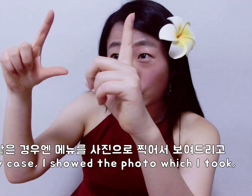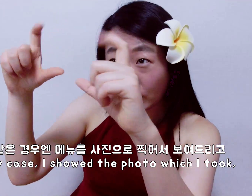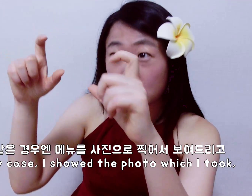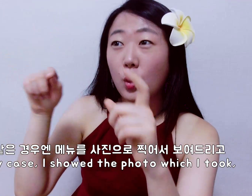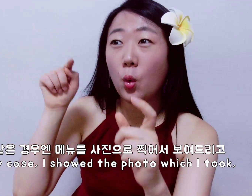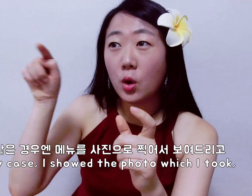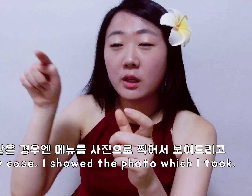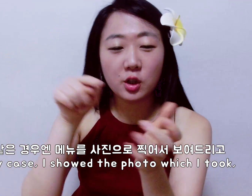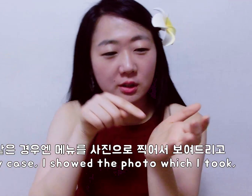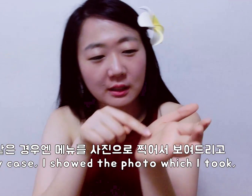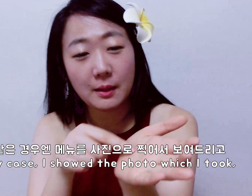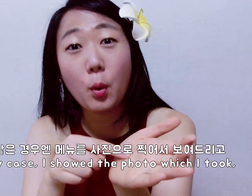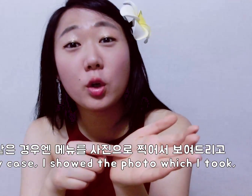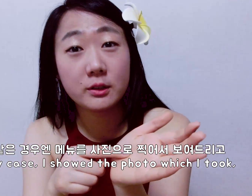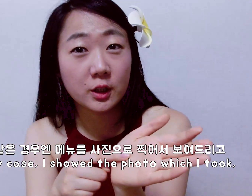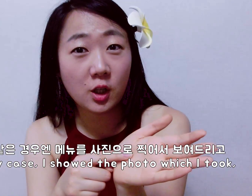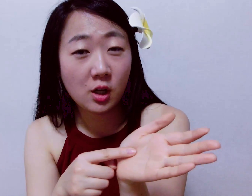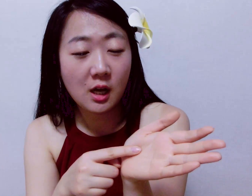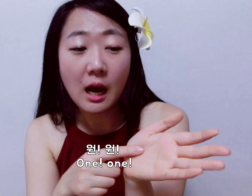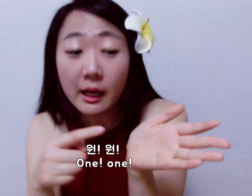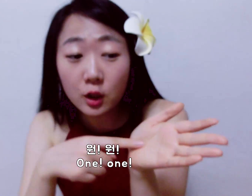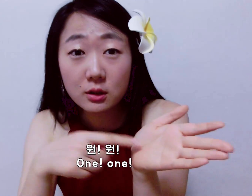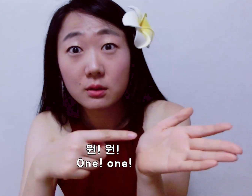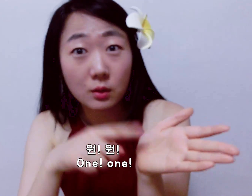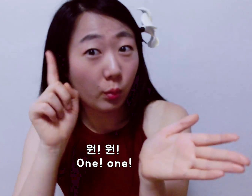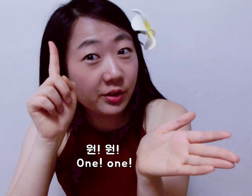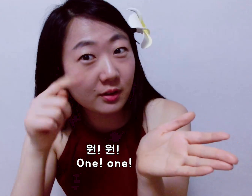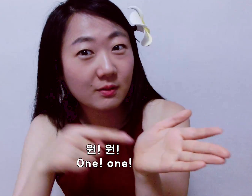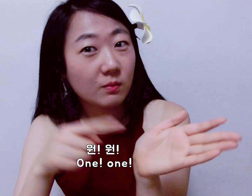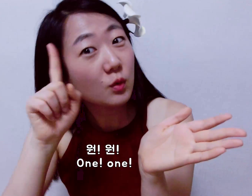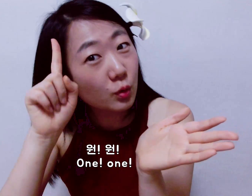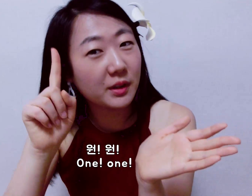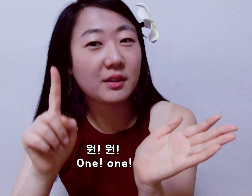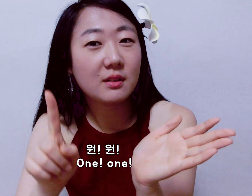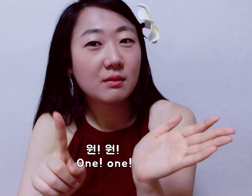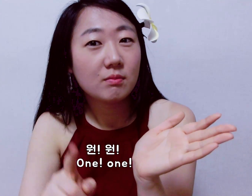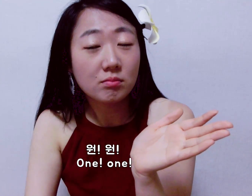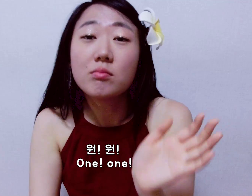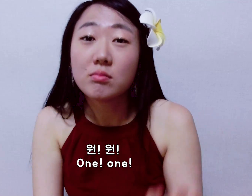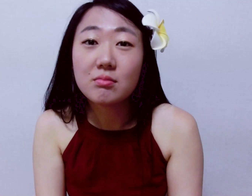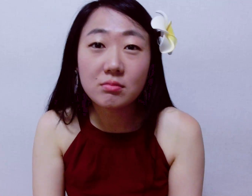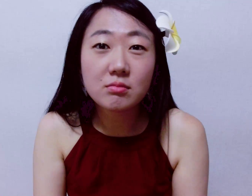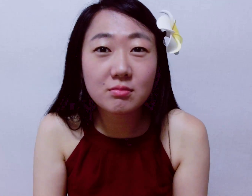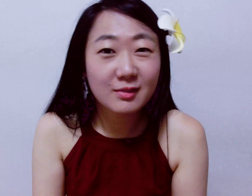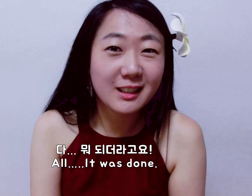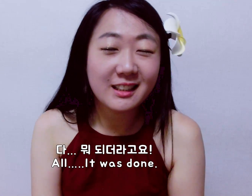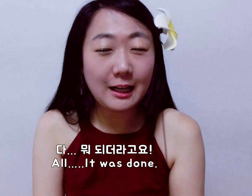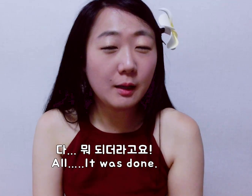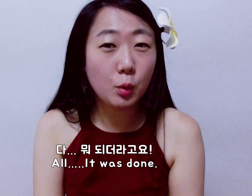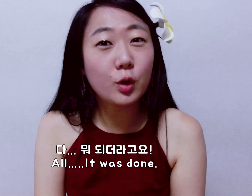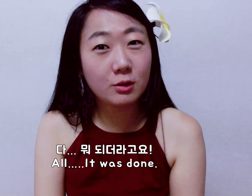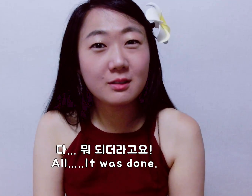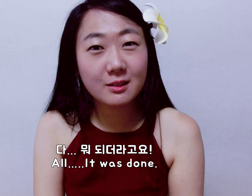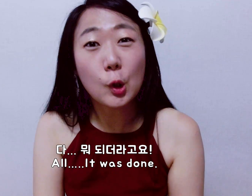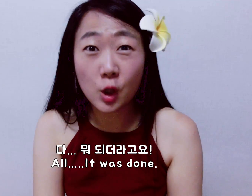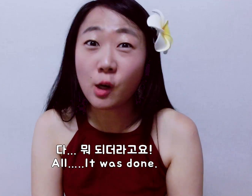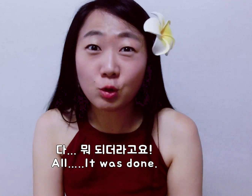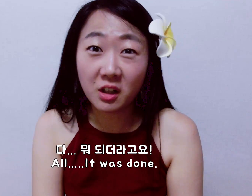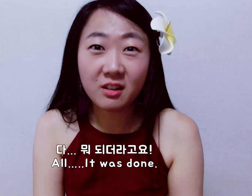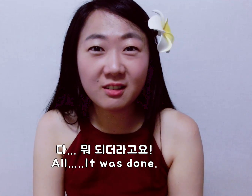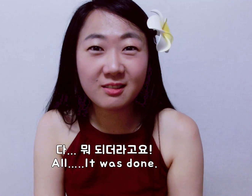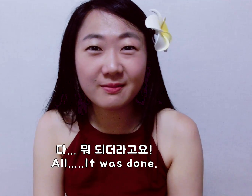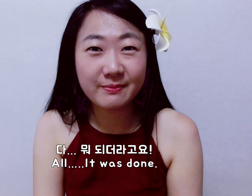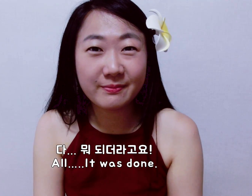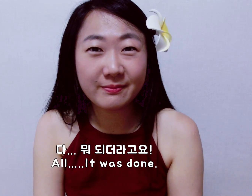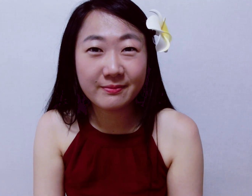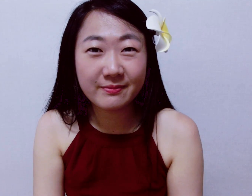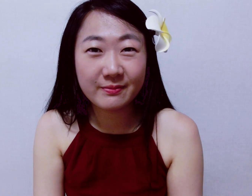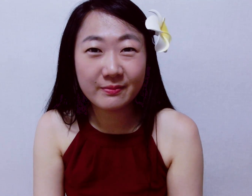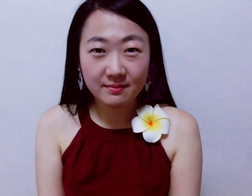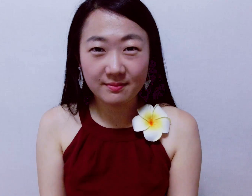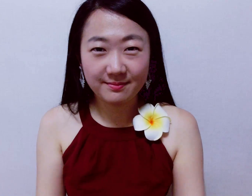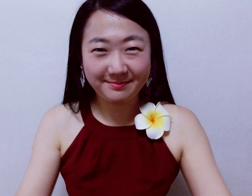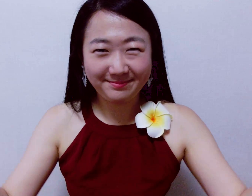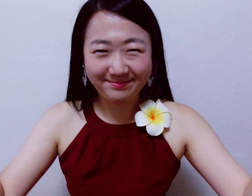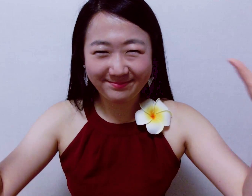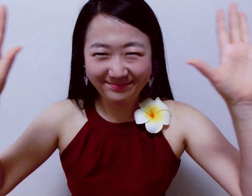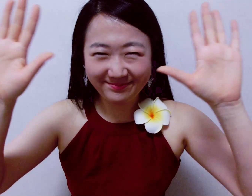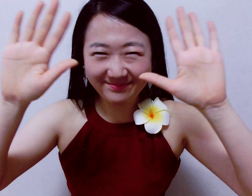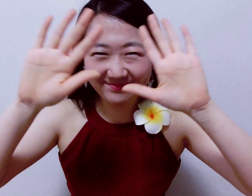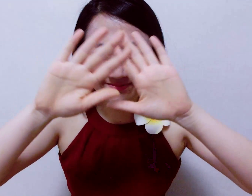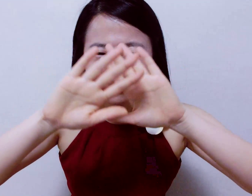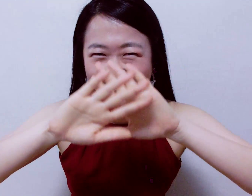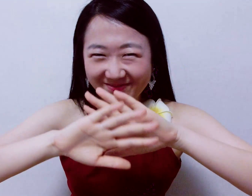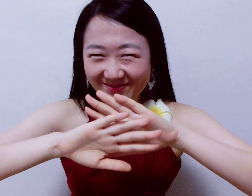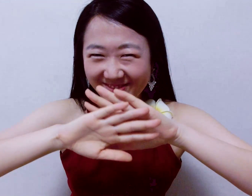왜냐면 저희 뒤에 있었던 한국사람 몇분이because some of korean were back